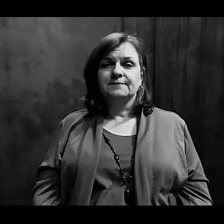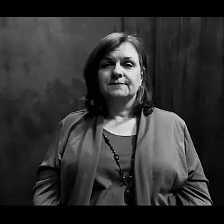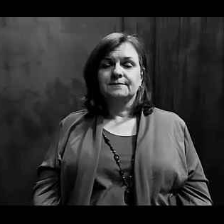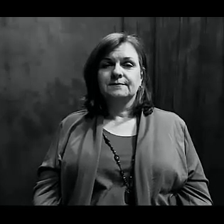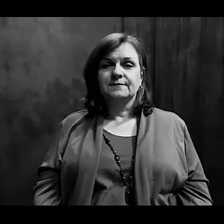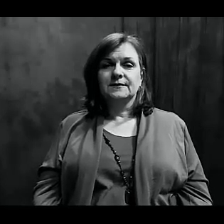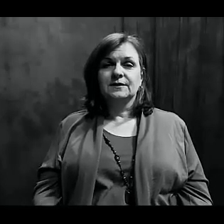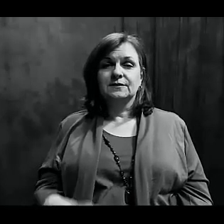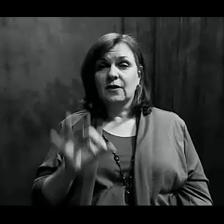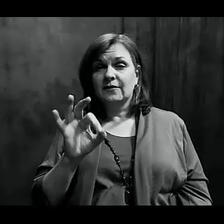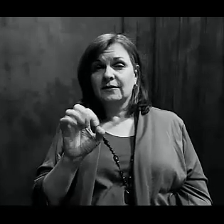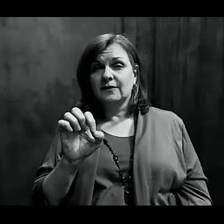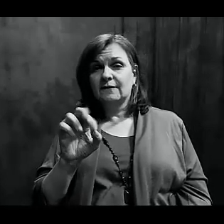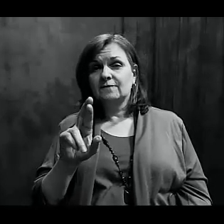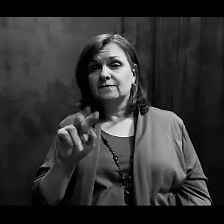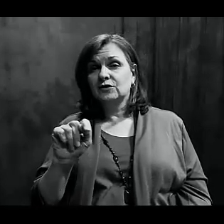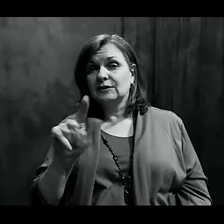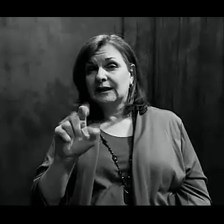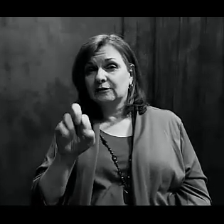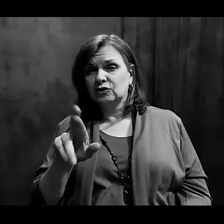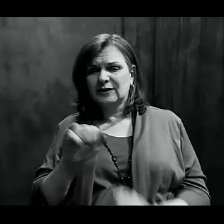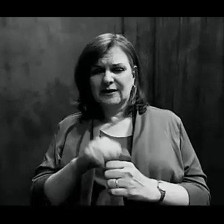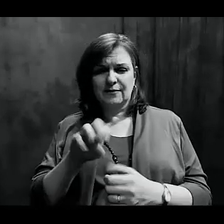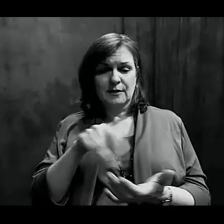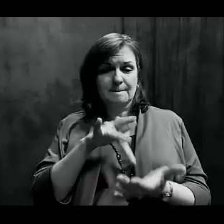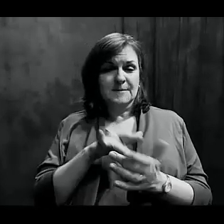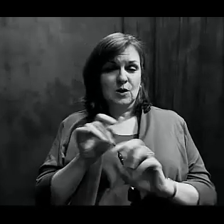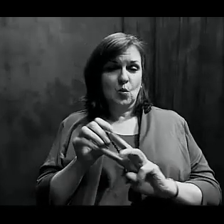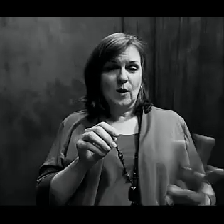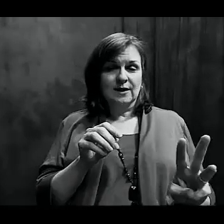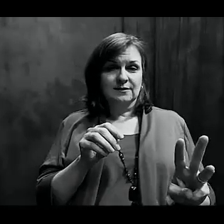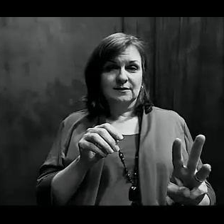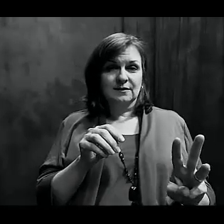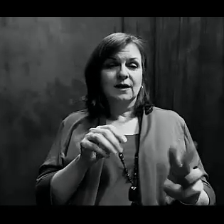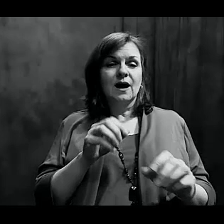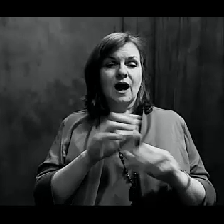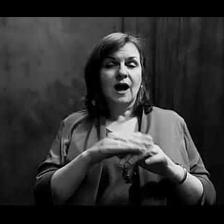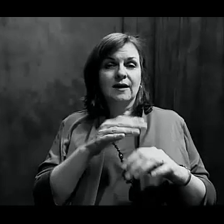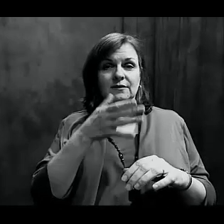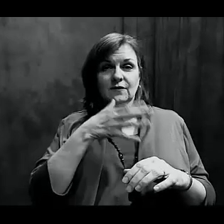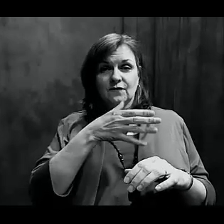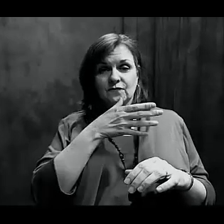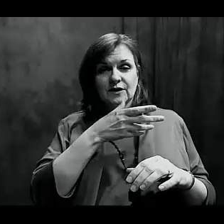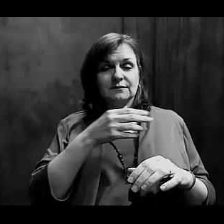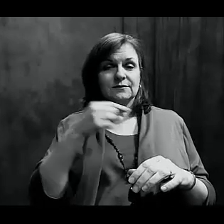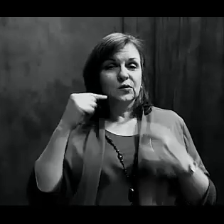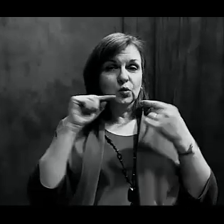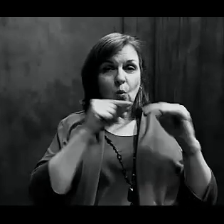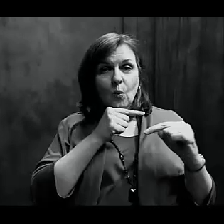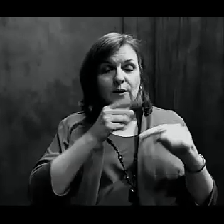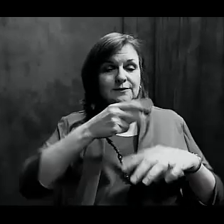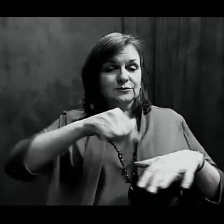when we look at the addition of fertilizers in the Midwest particularly to the cornfields that sustain our